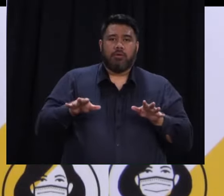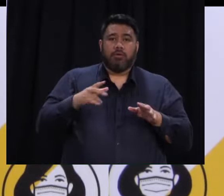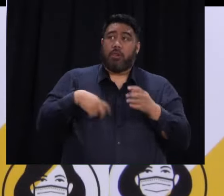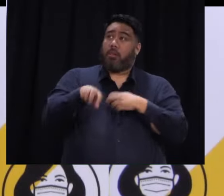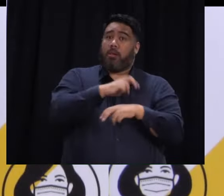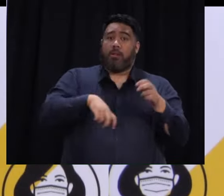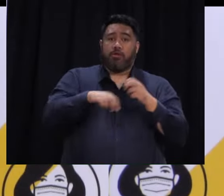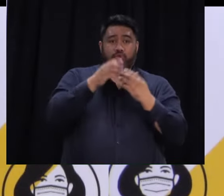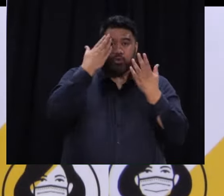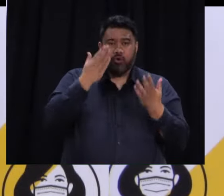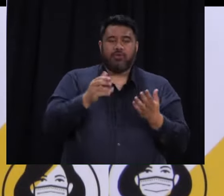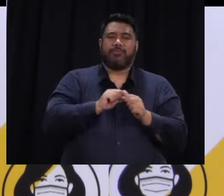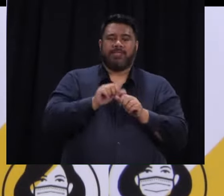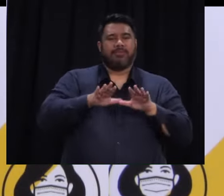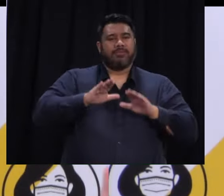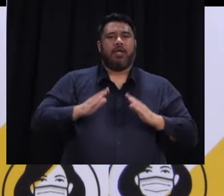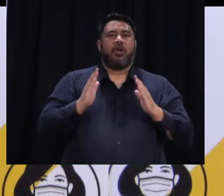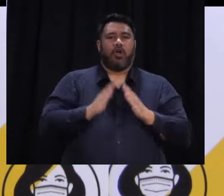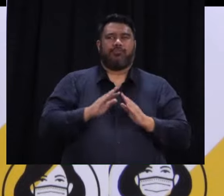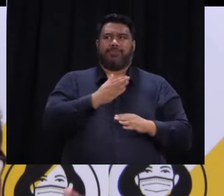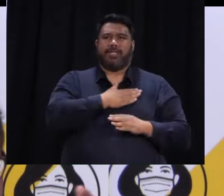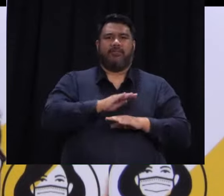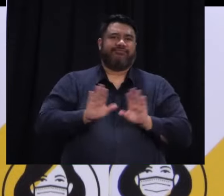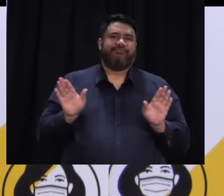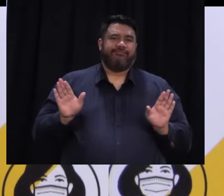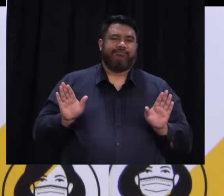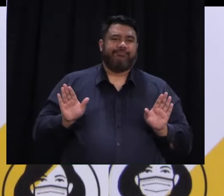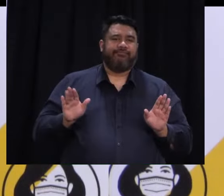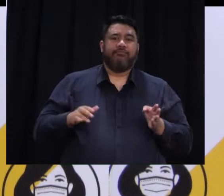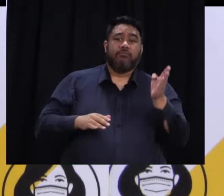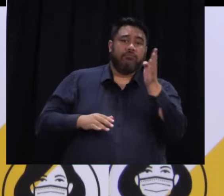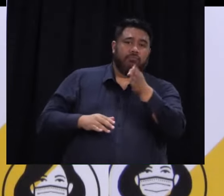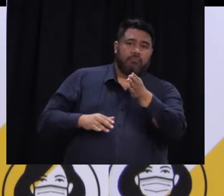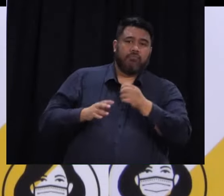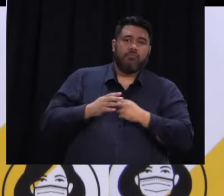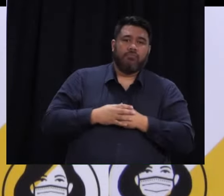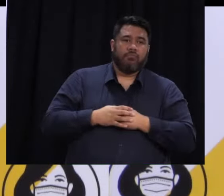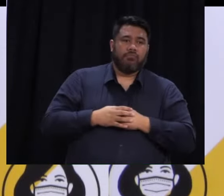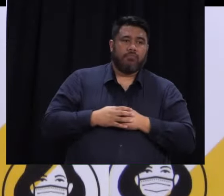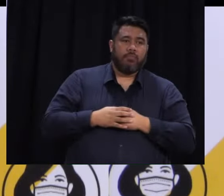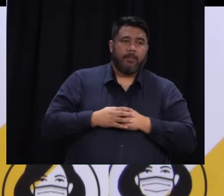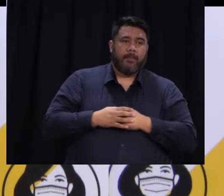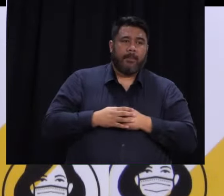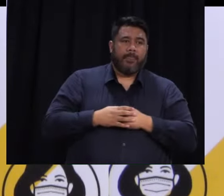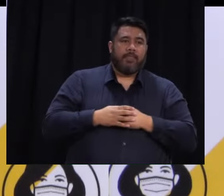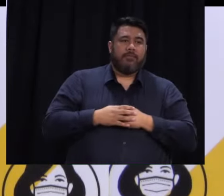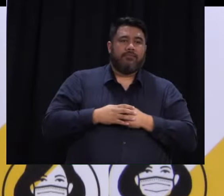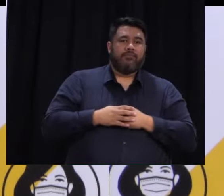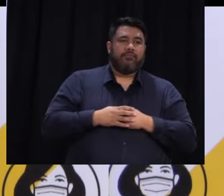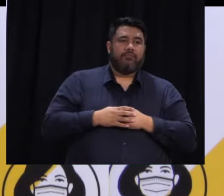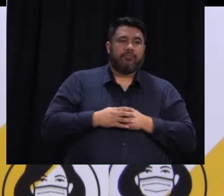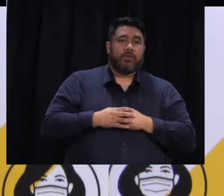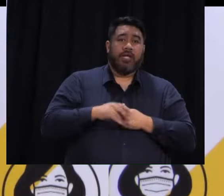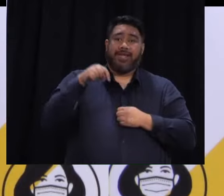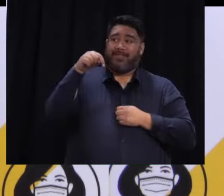Delta, it is more important than ever that people limit non-essential movement and that's why we are strict about